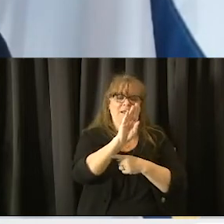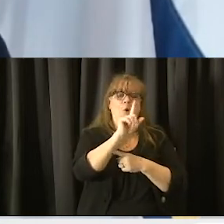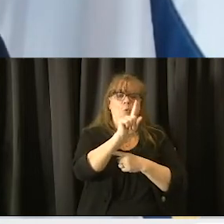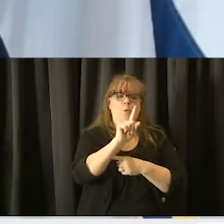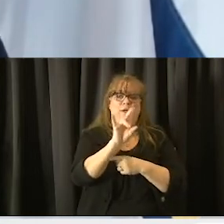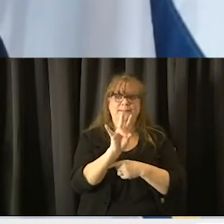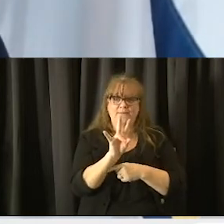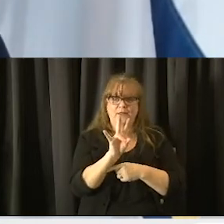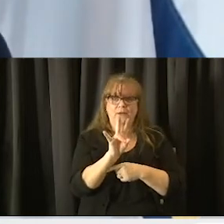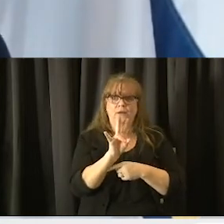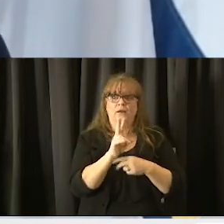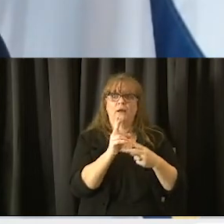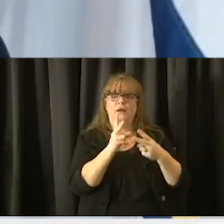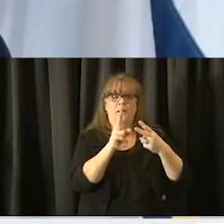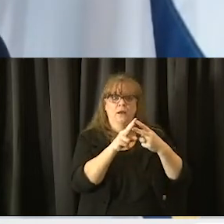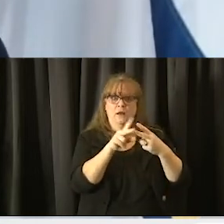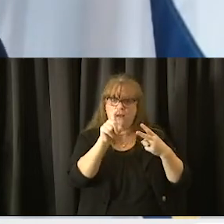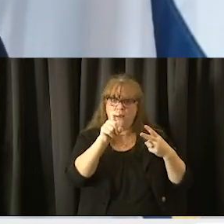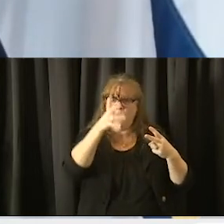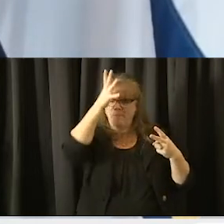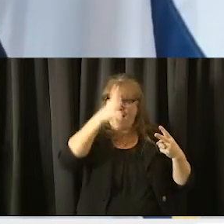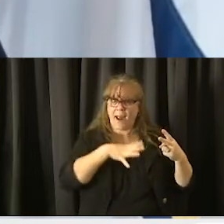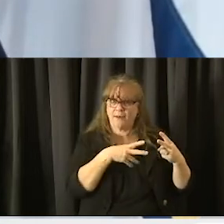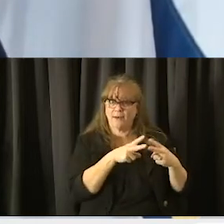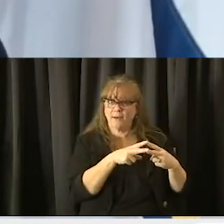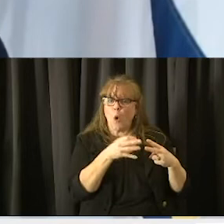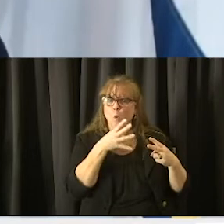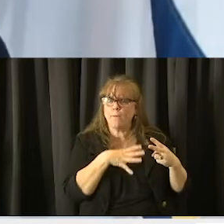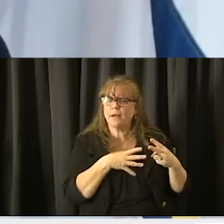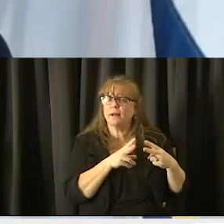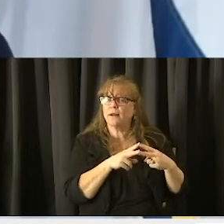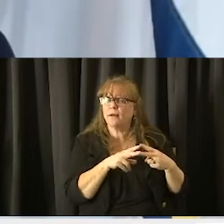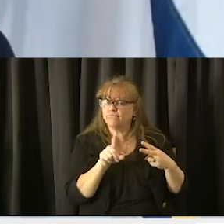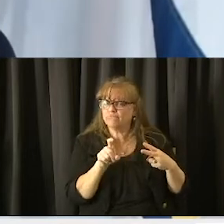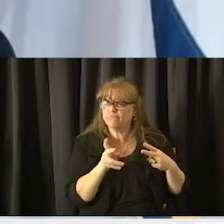that the two individuals the confirmed case and the possible case of the variant